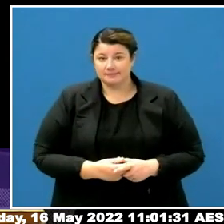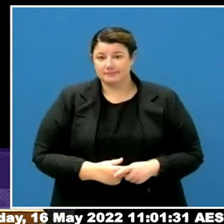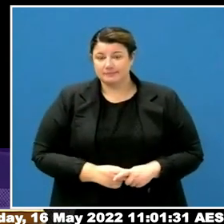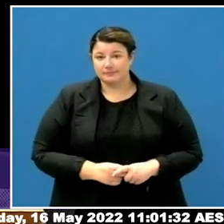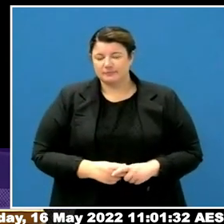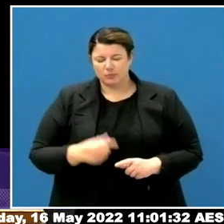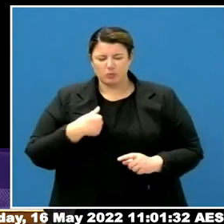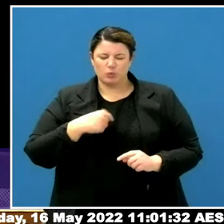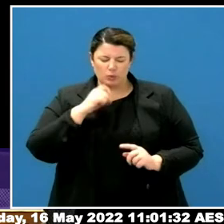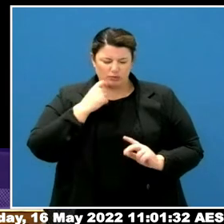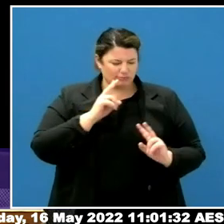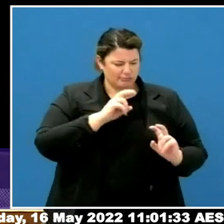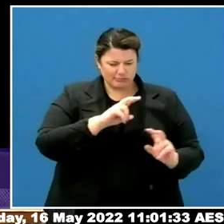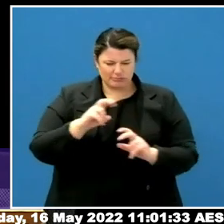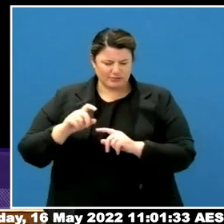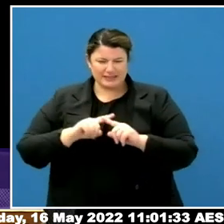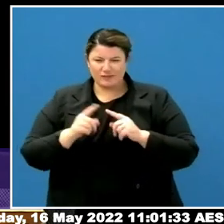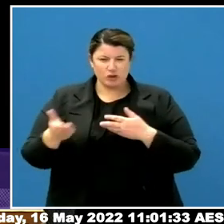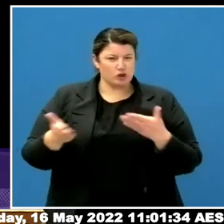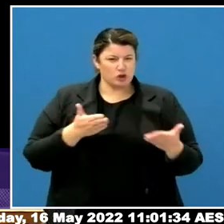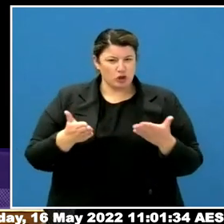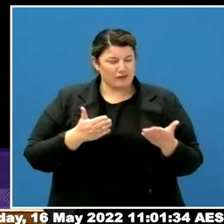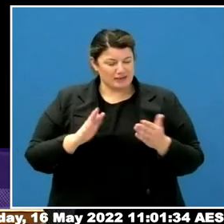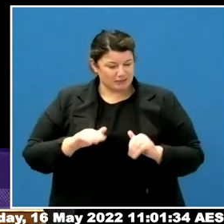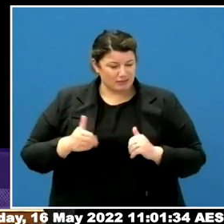the provision of services by Afford in the recent past.